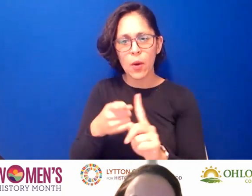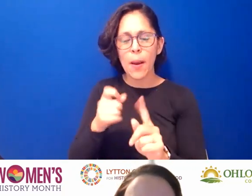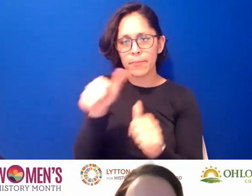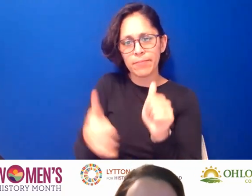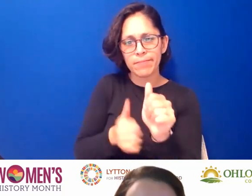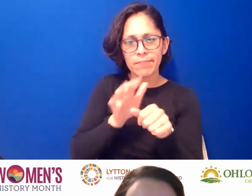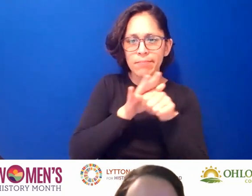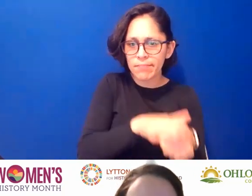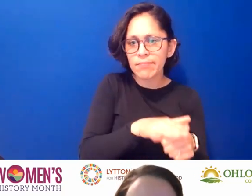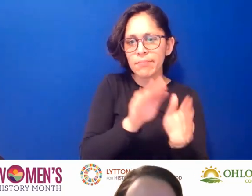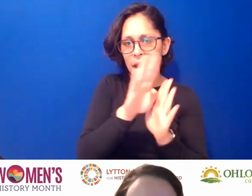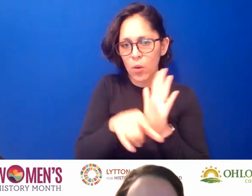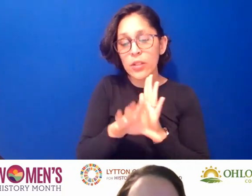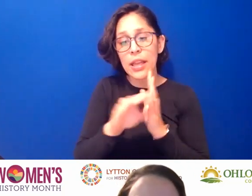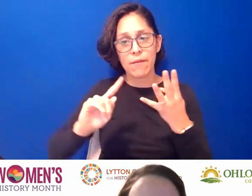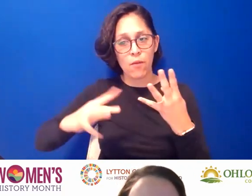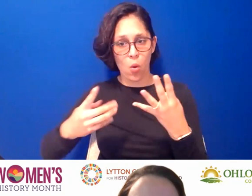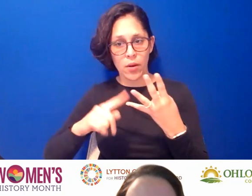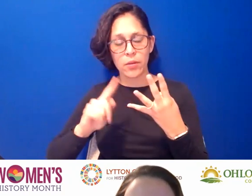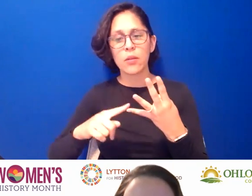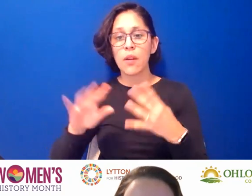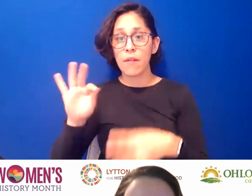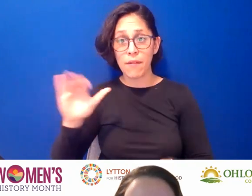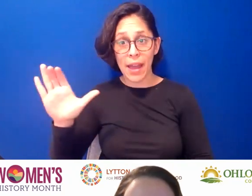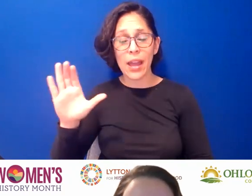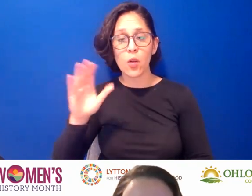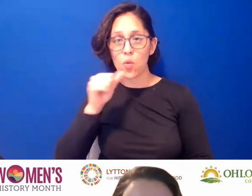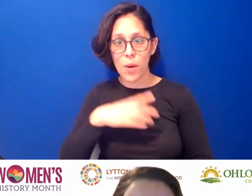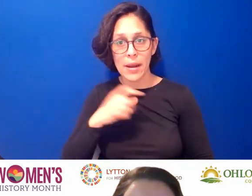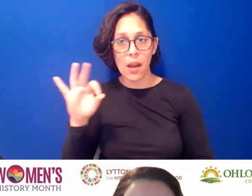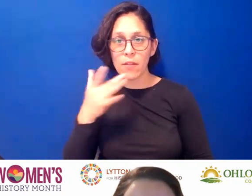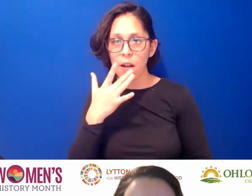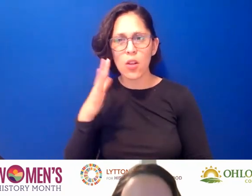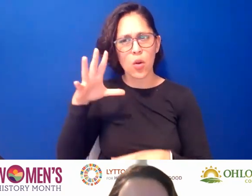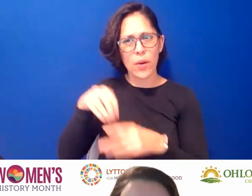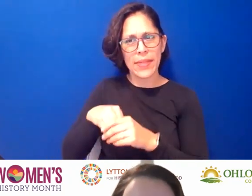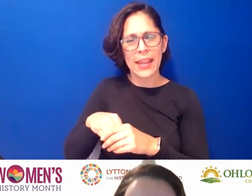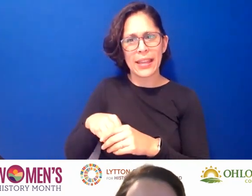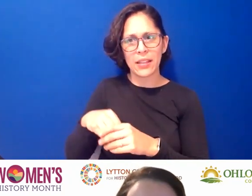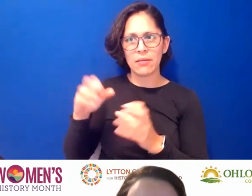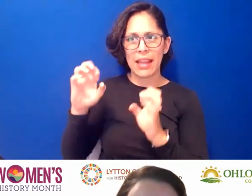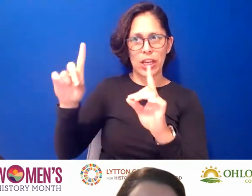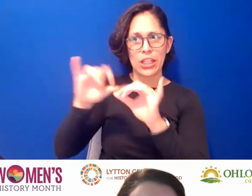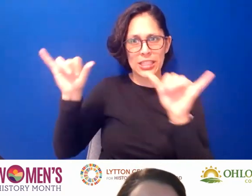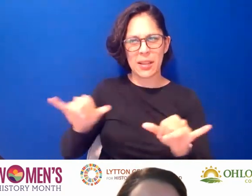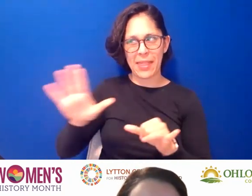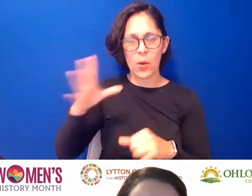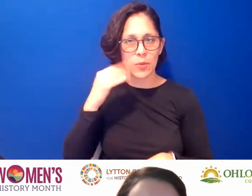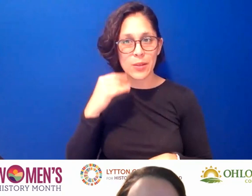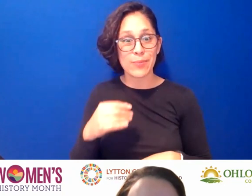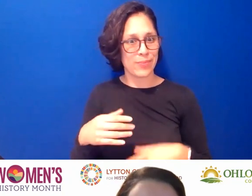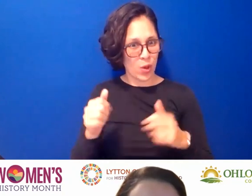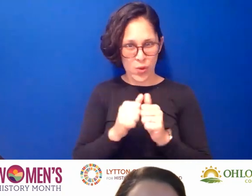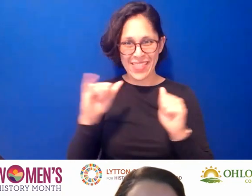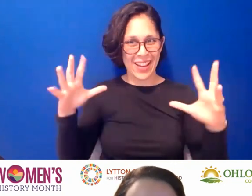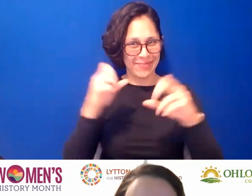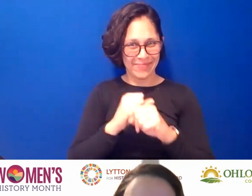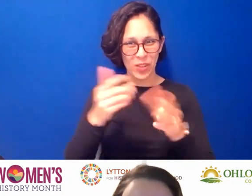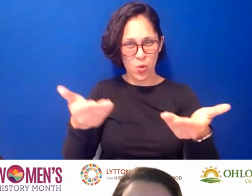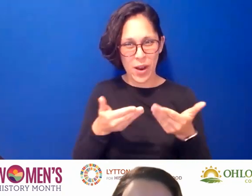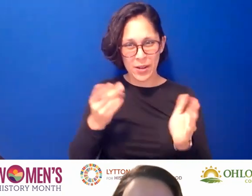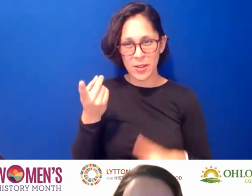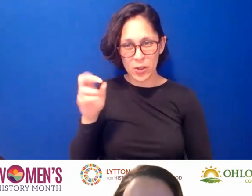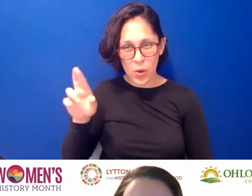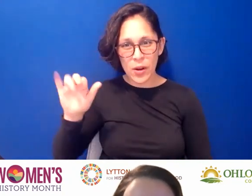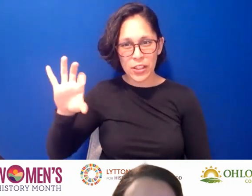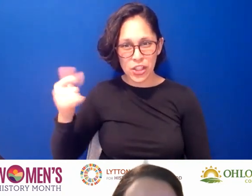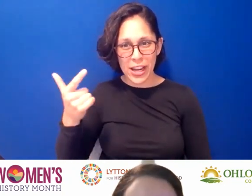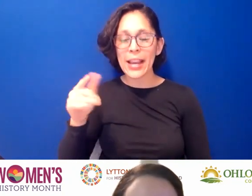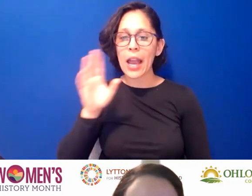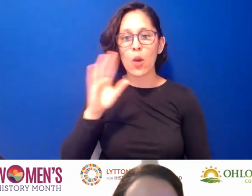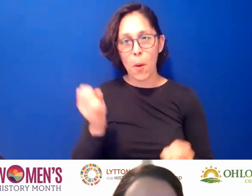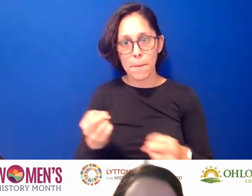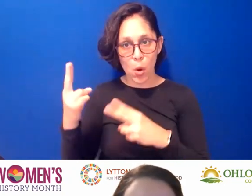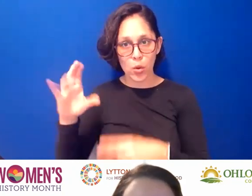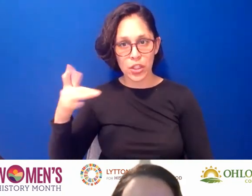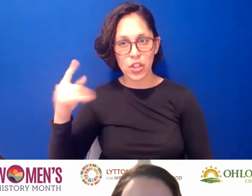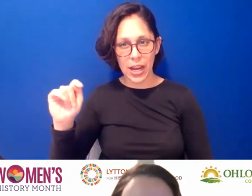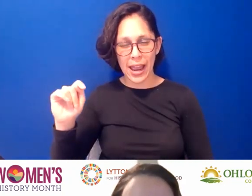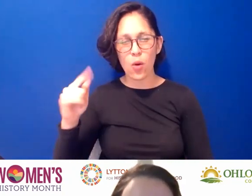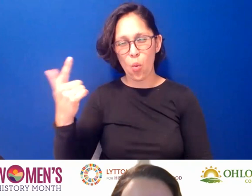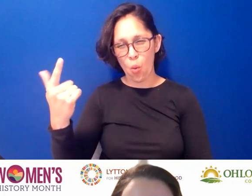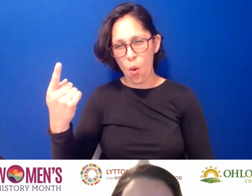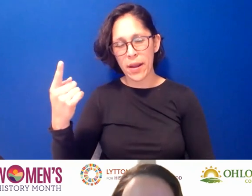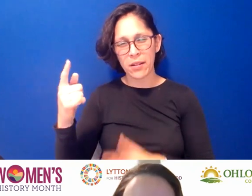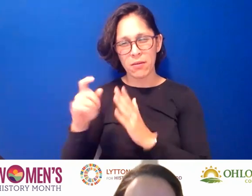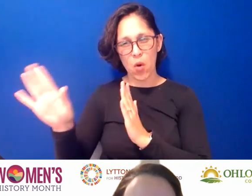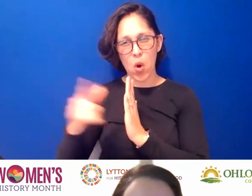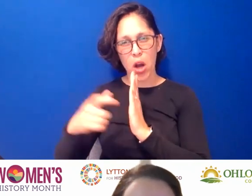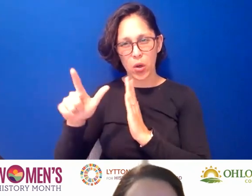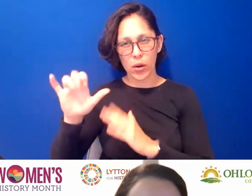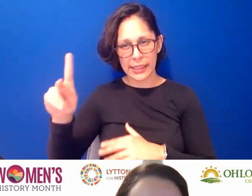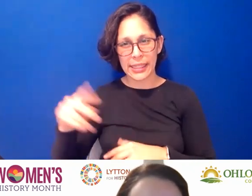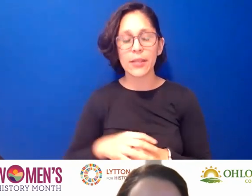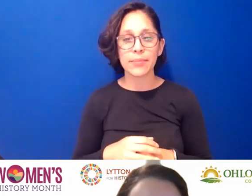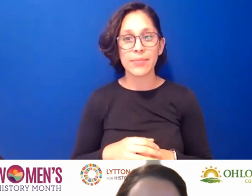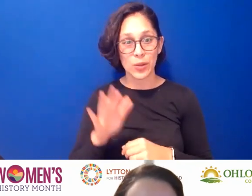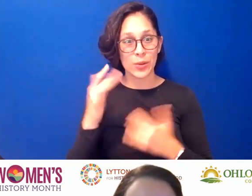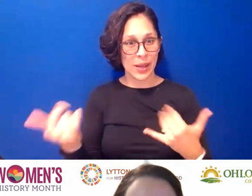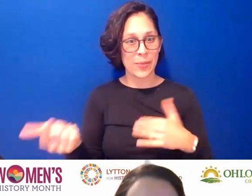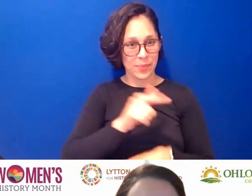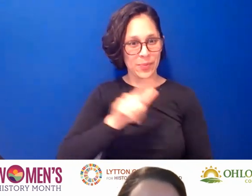Katherine Michel: And fourth, the experiences of faculty women of color in the academy. So with that, we are so happy to welcome Dra. Chang. I am actually going to put in the chat a link to one of her articles. And so, now, I will hand it over to our speaker.